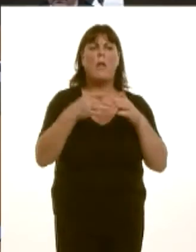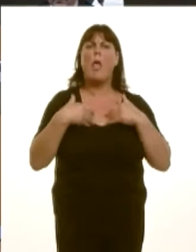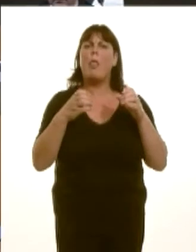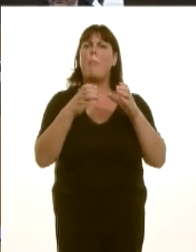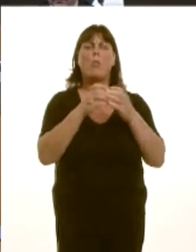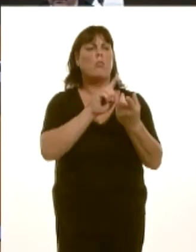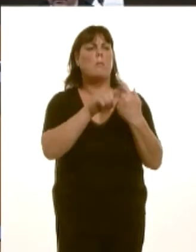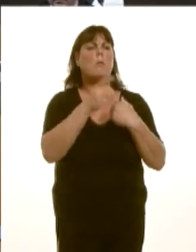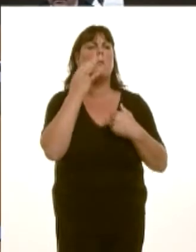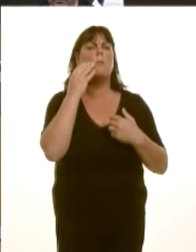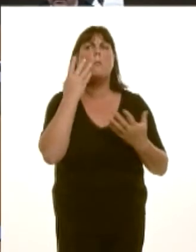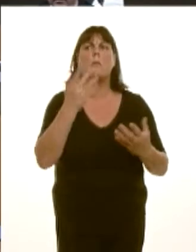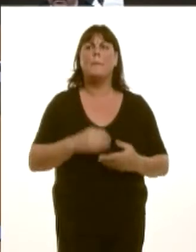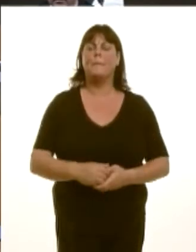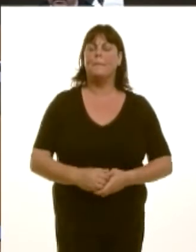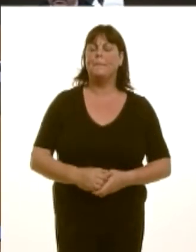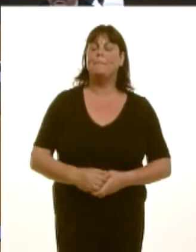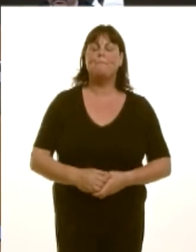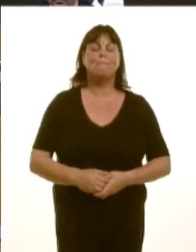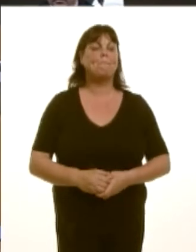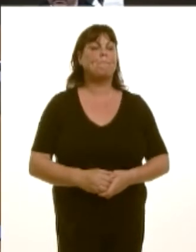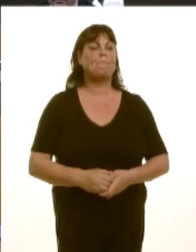Carwyn Jones: Yes. The timetable has not changed, to my knowledge.